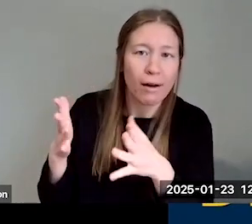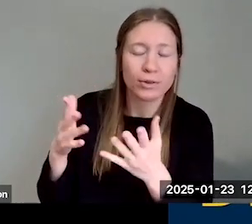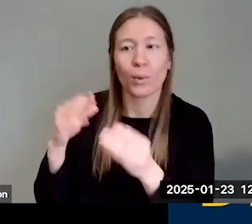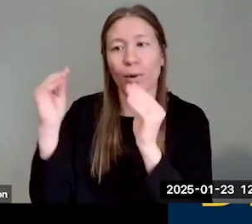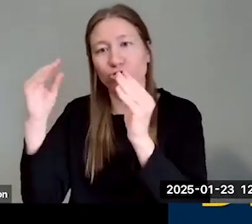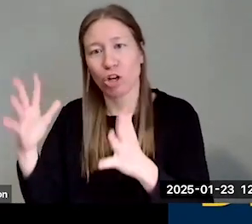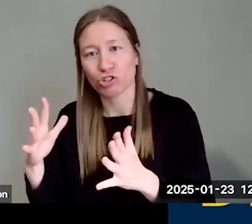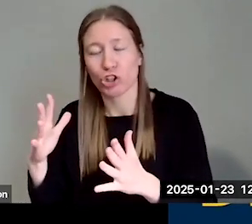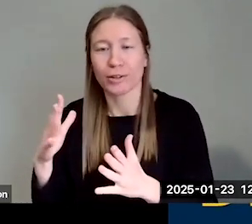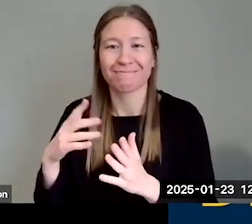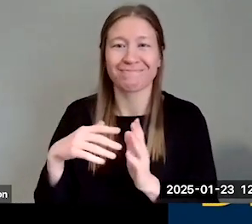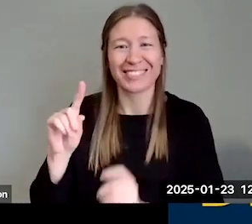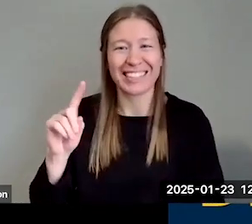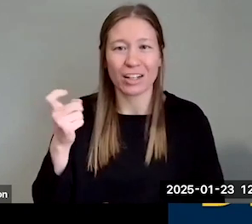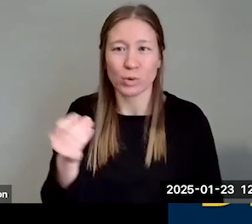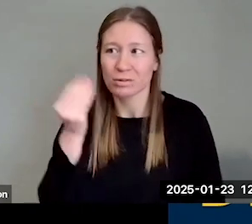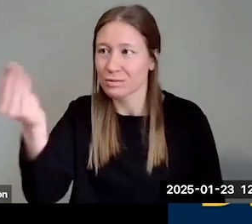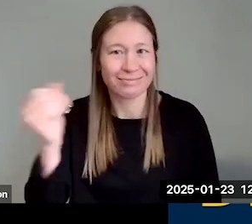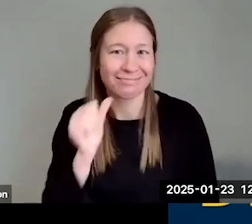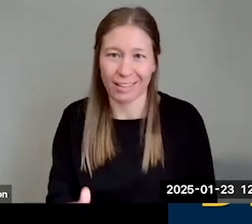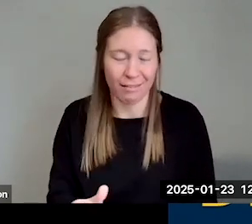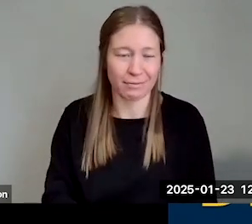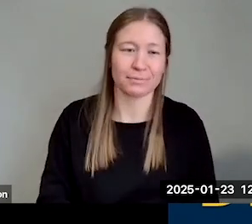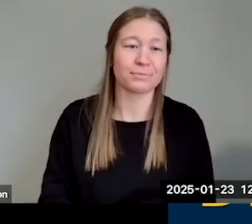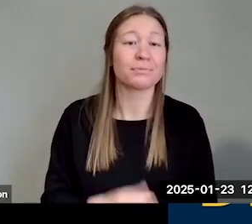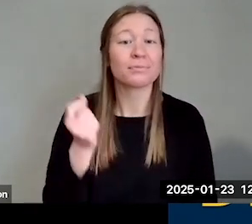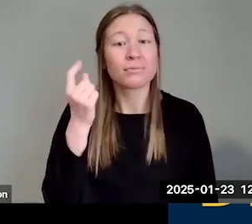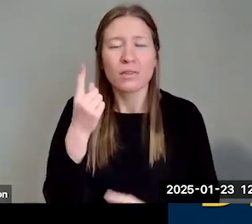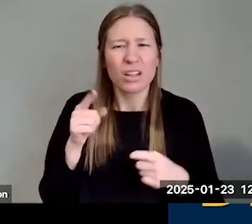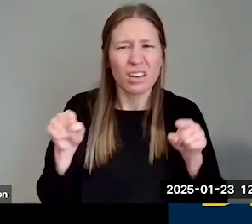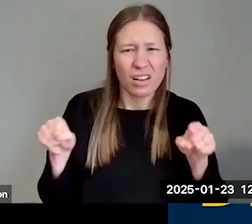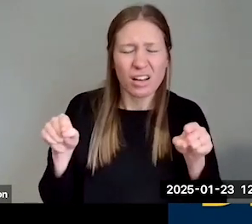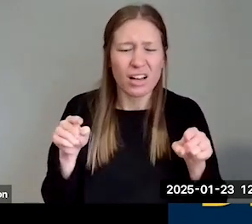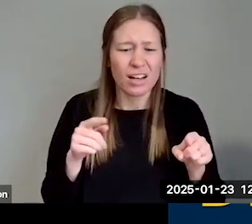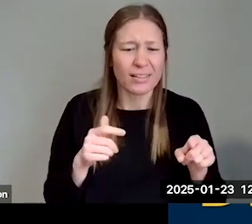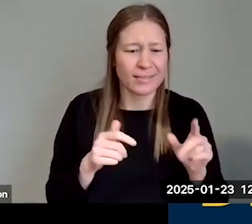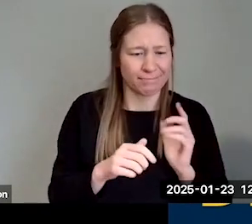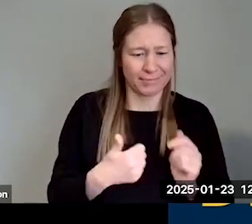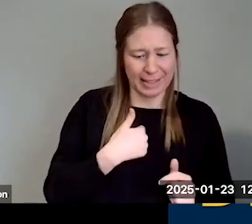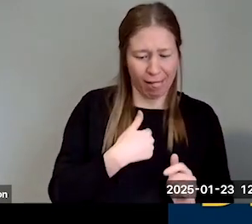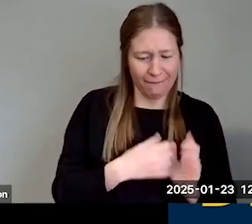So one question we get is what's the difference between disclosure and self-identification?